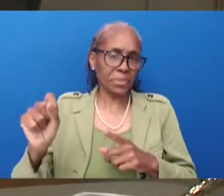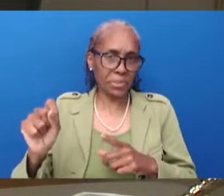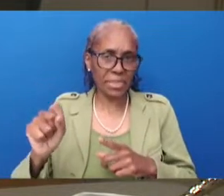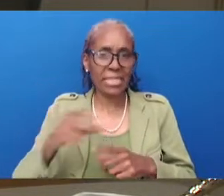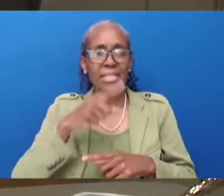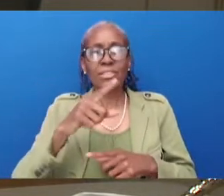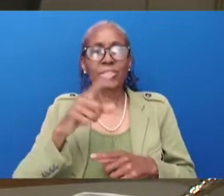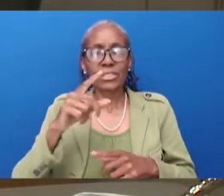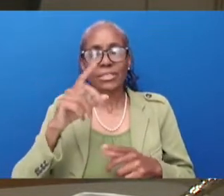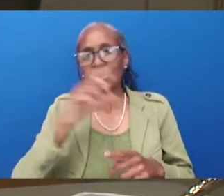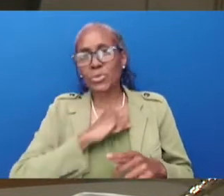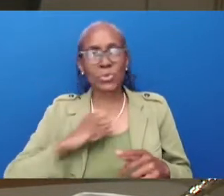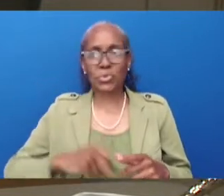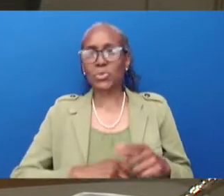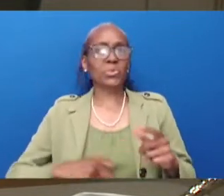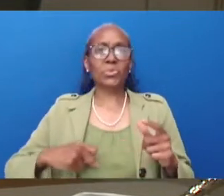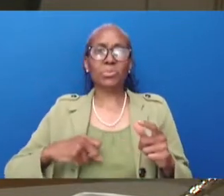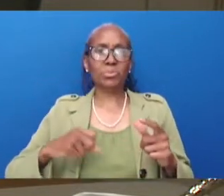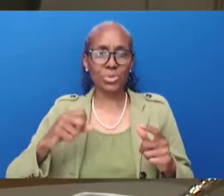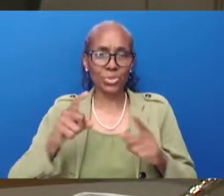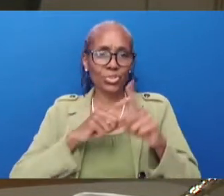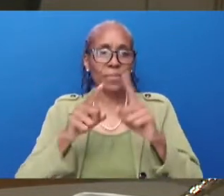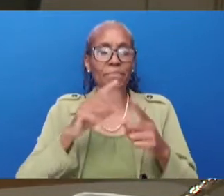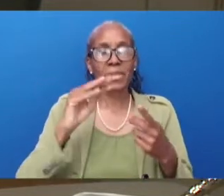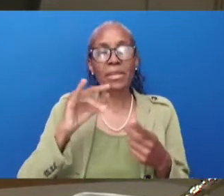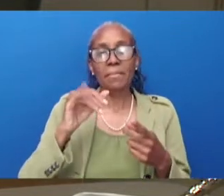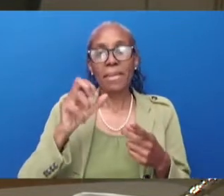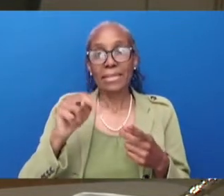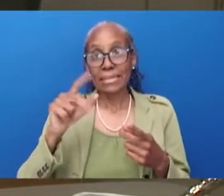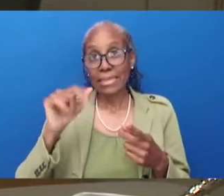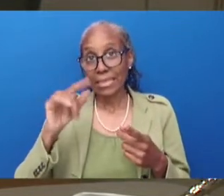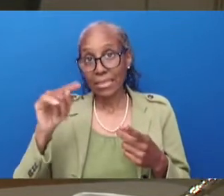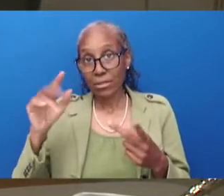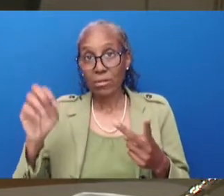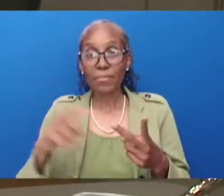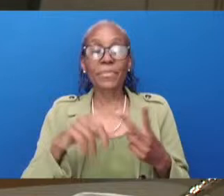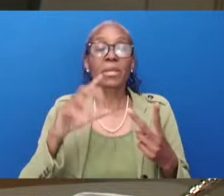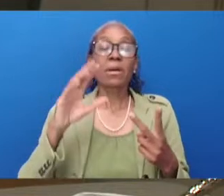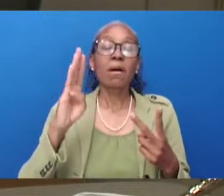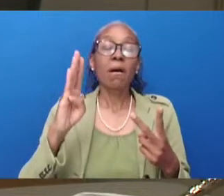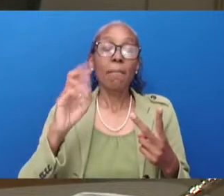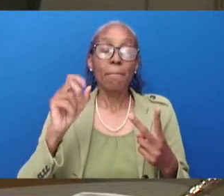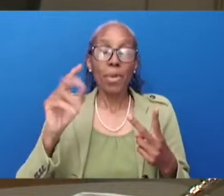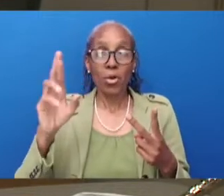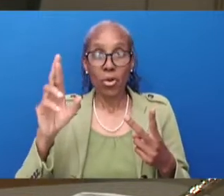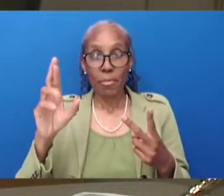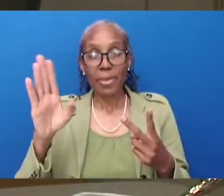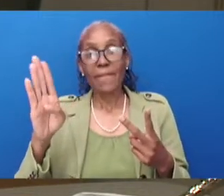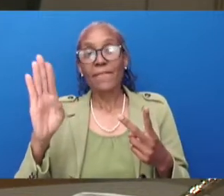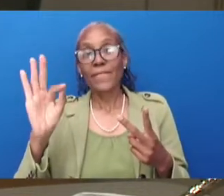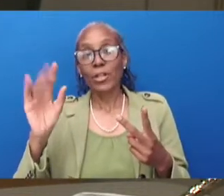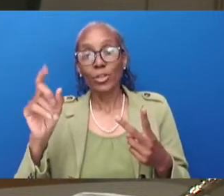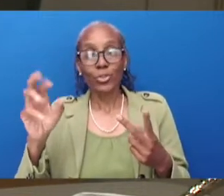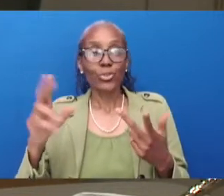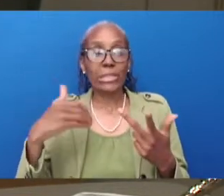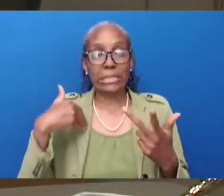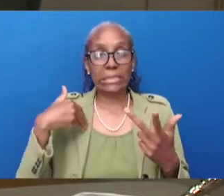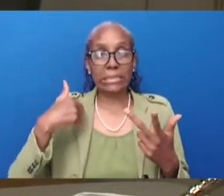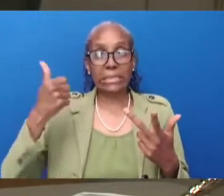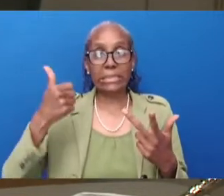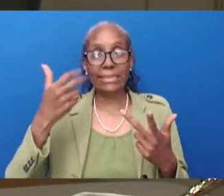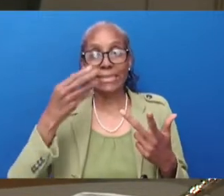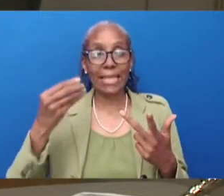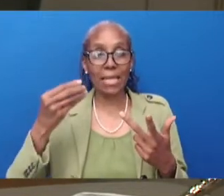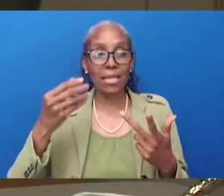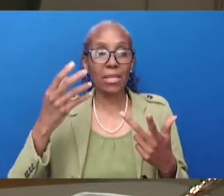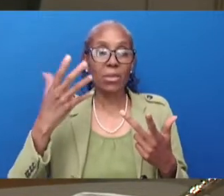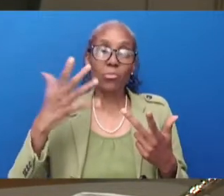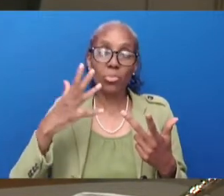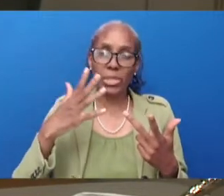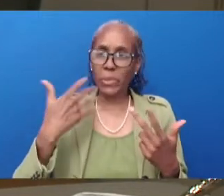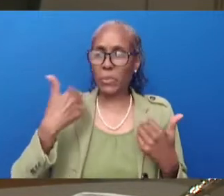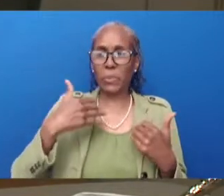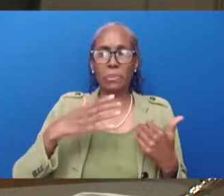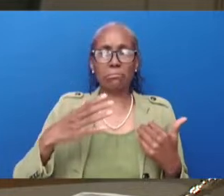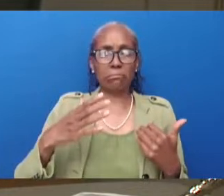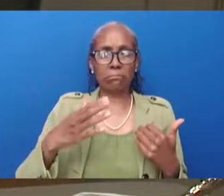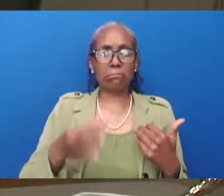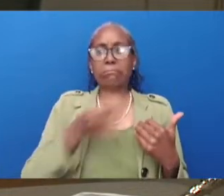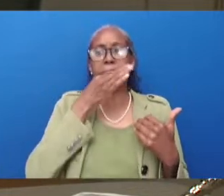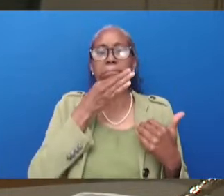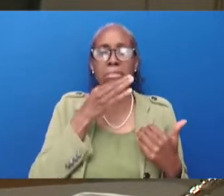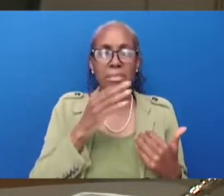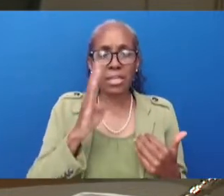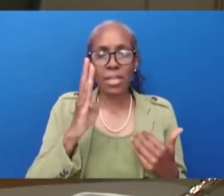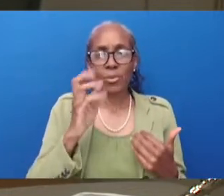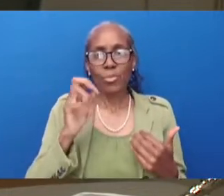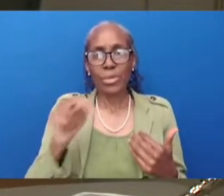SHE'S A SUPERSTAR.